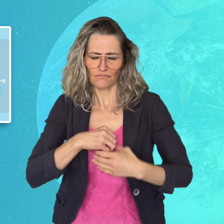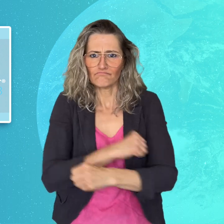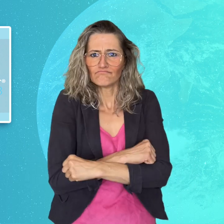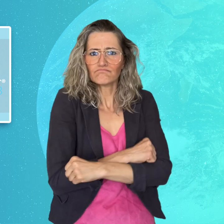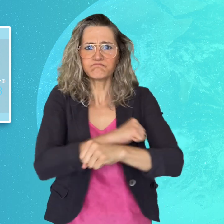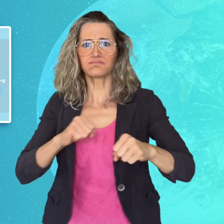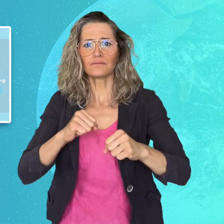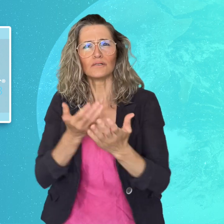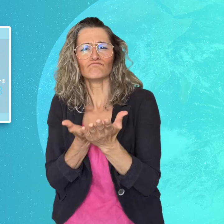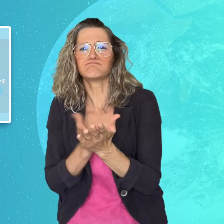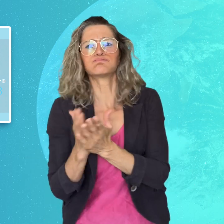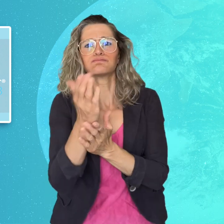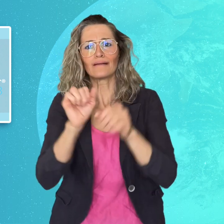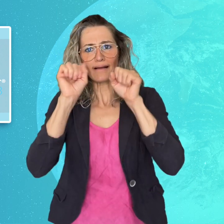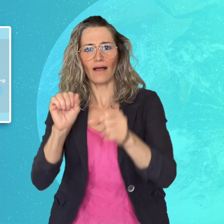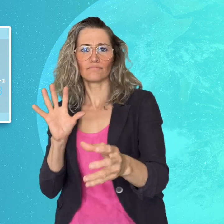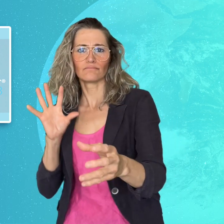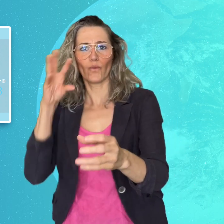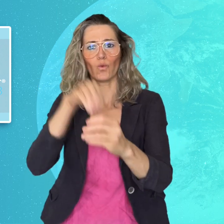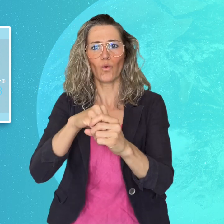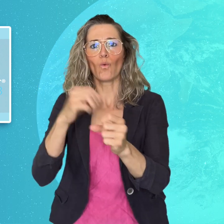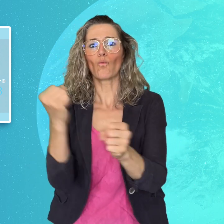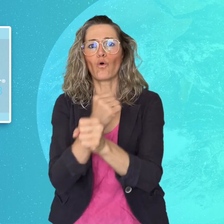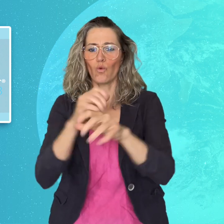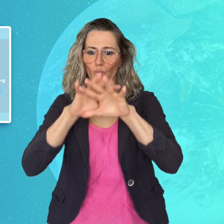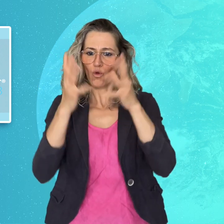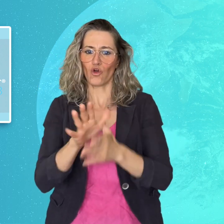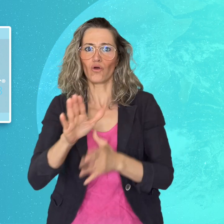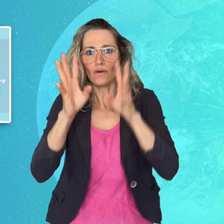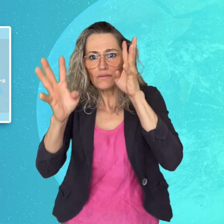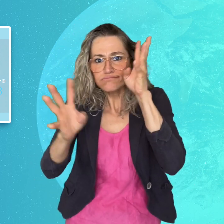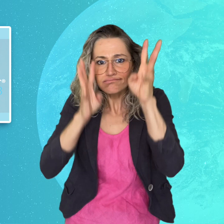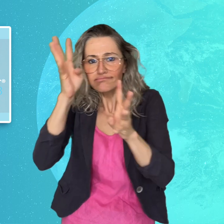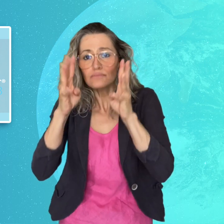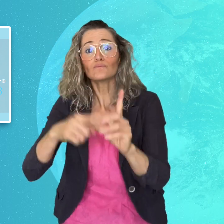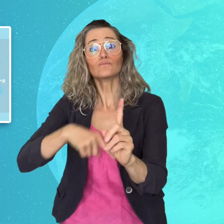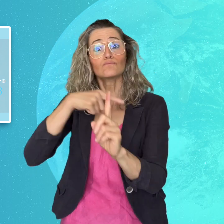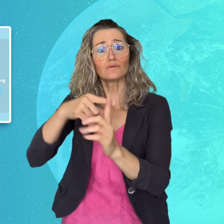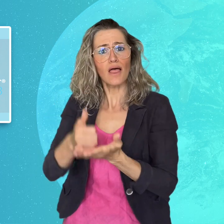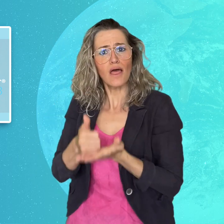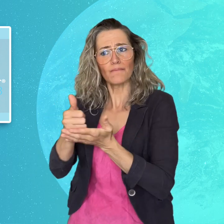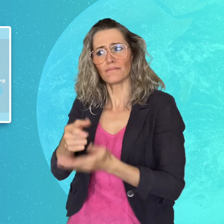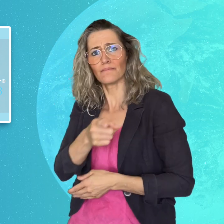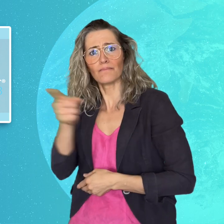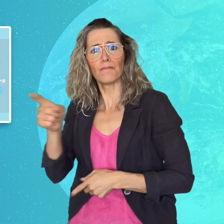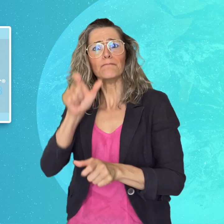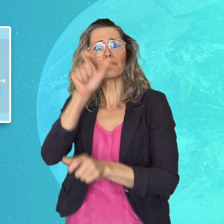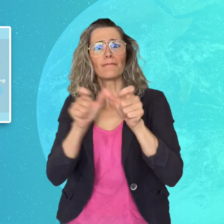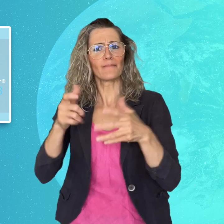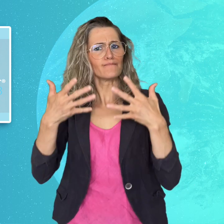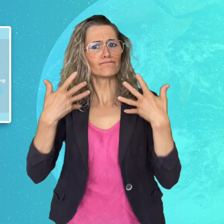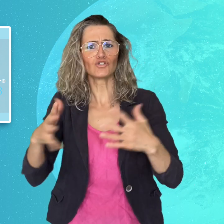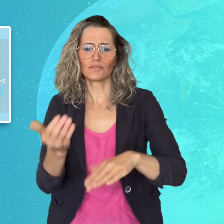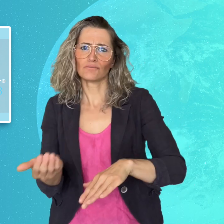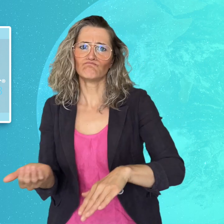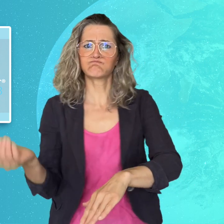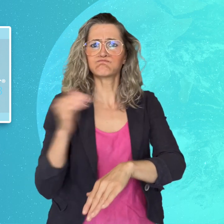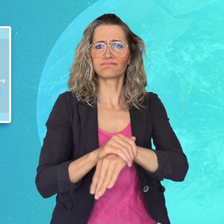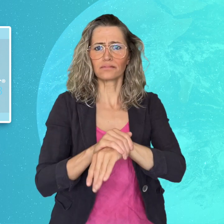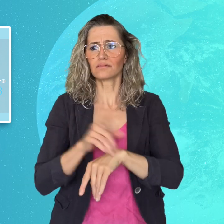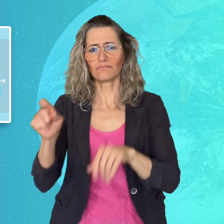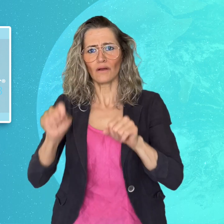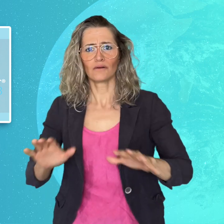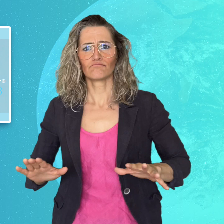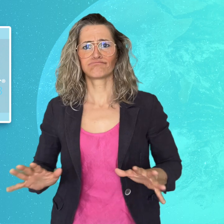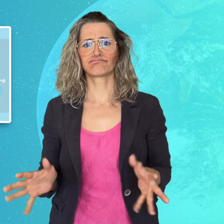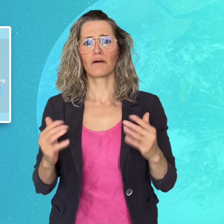and help industry professionals advance their careers. To achieve